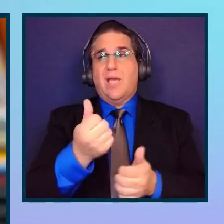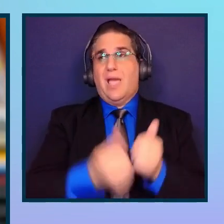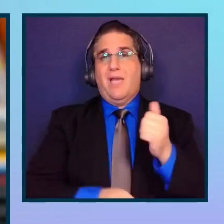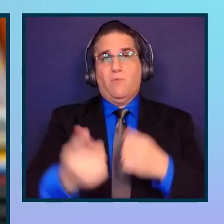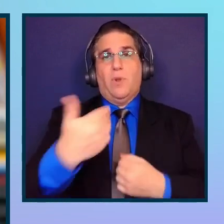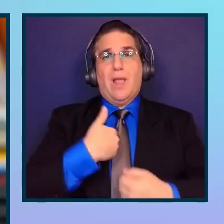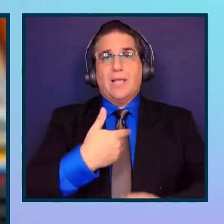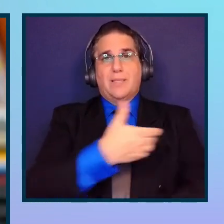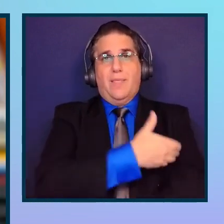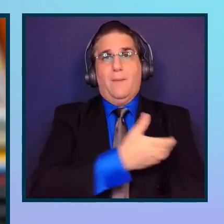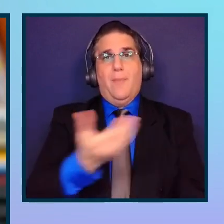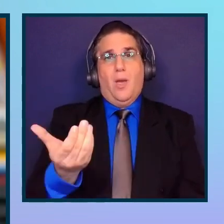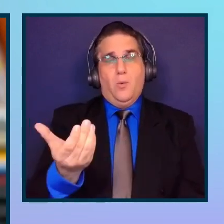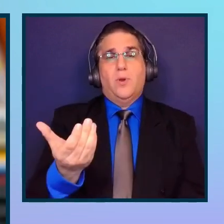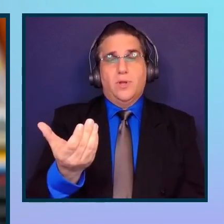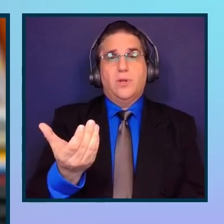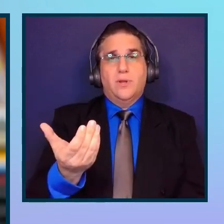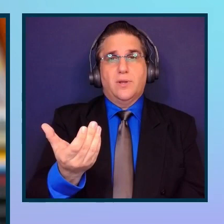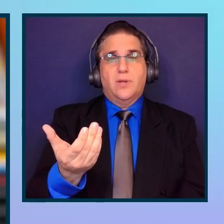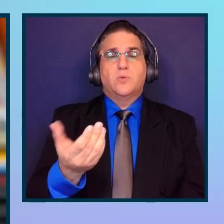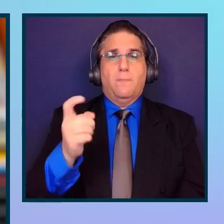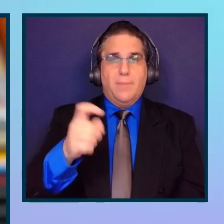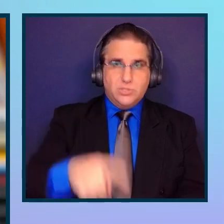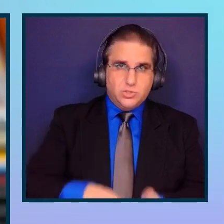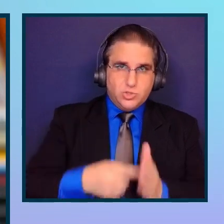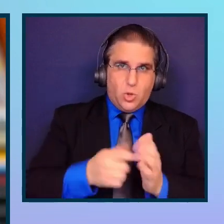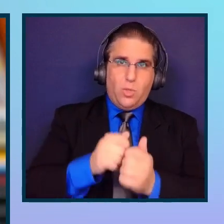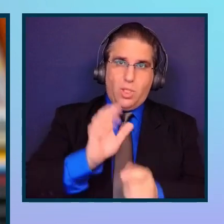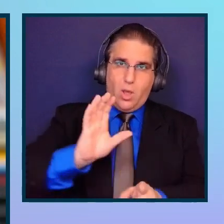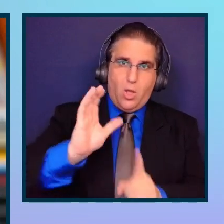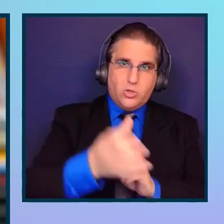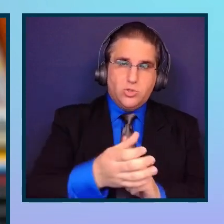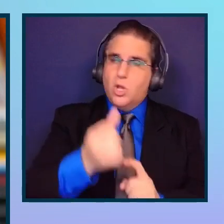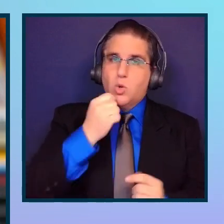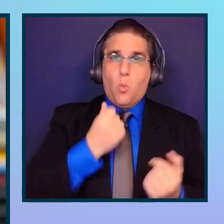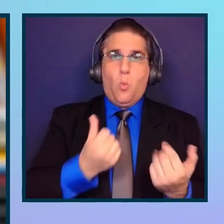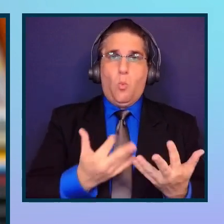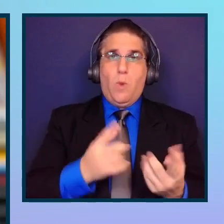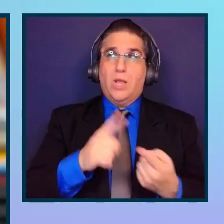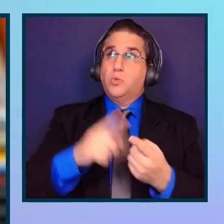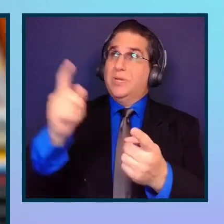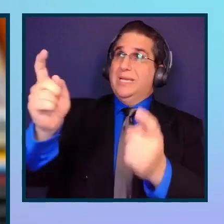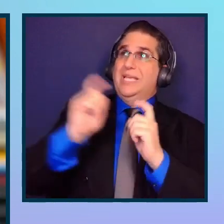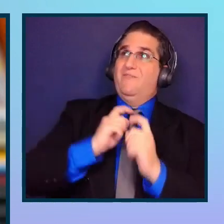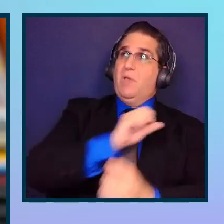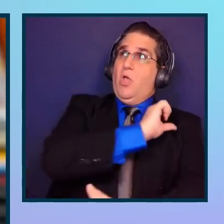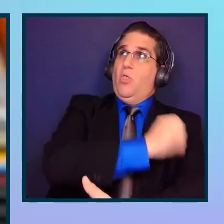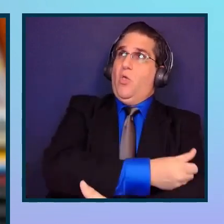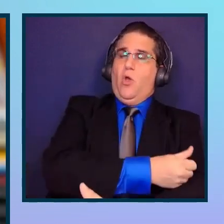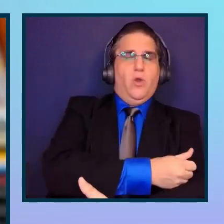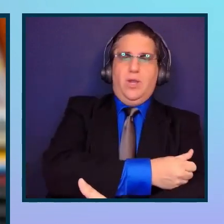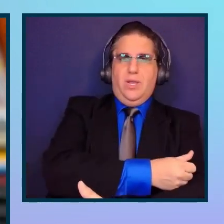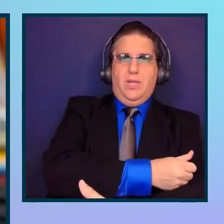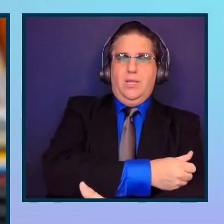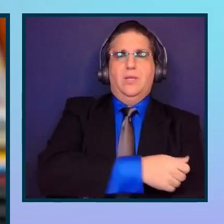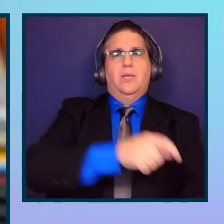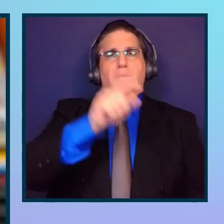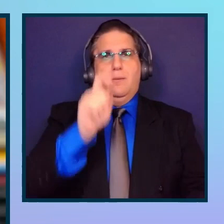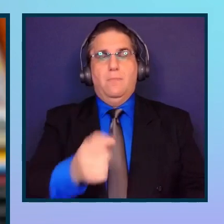And that is where we begin not by waiting for someone to give us the authority, but instead establishing what people like us do,